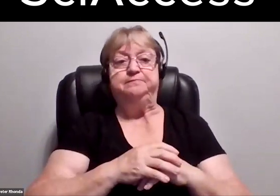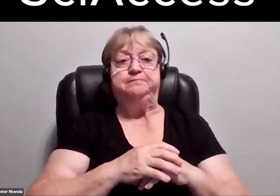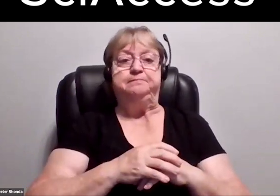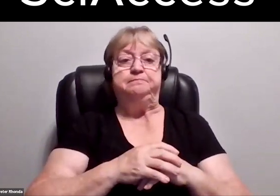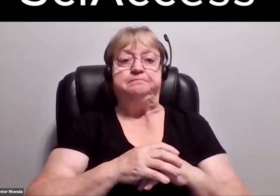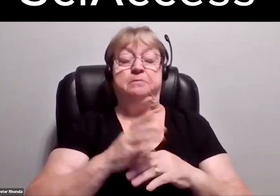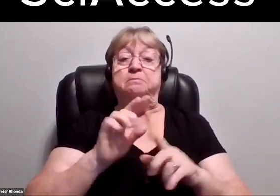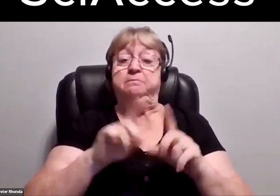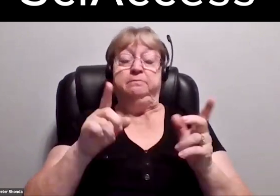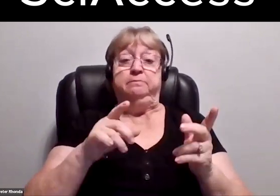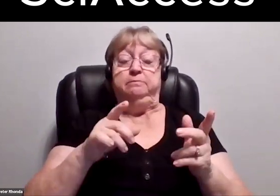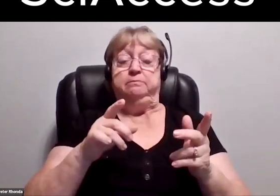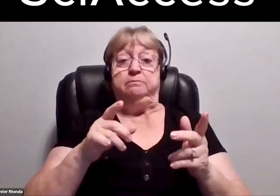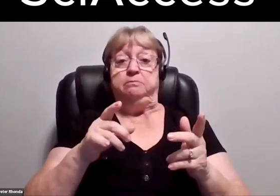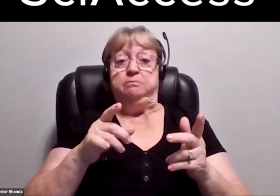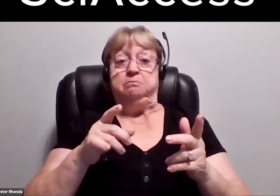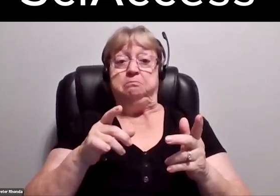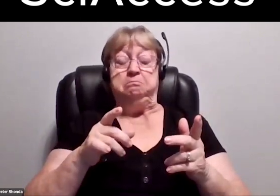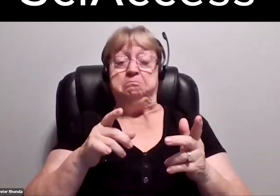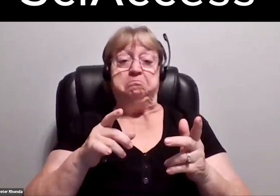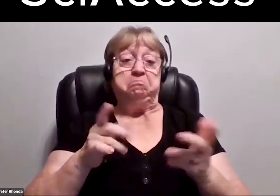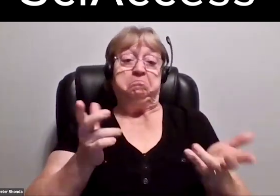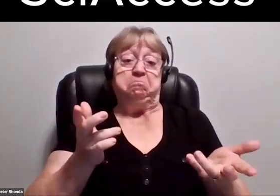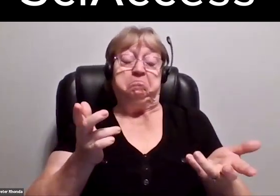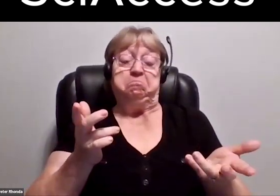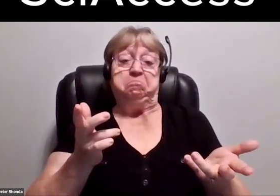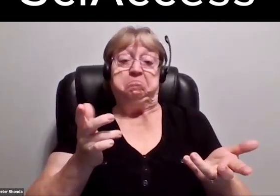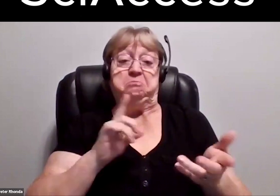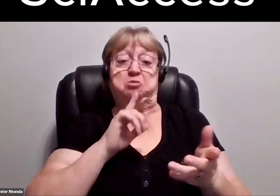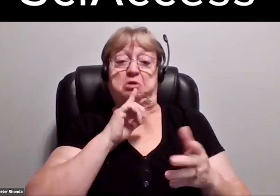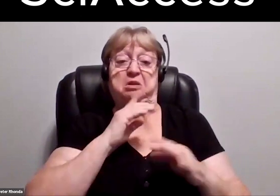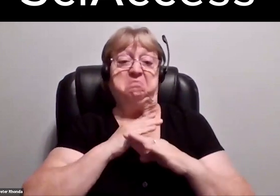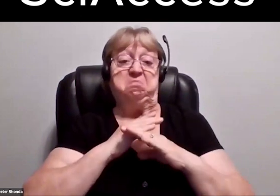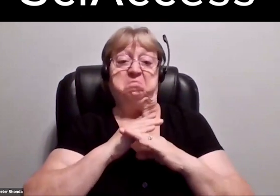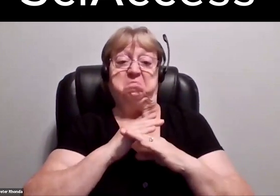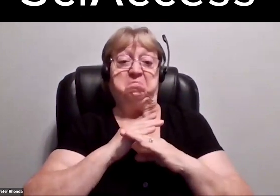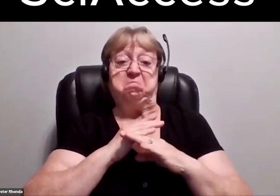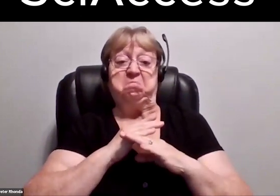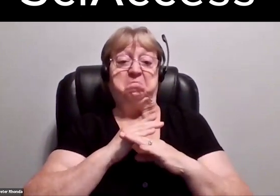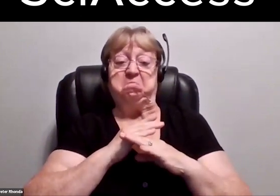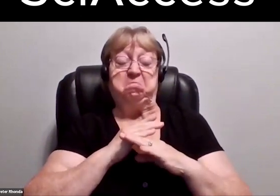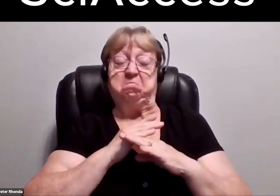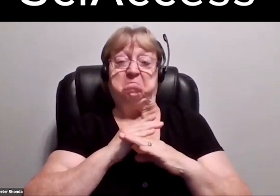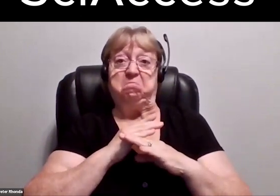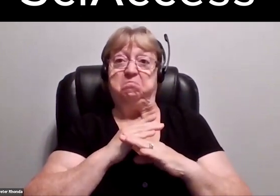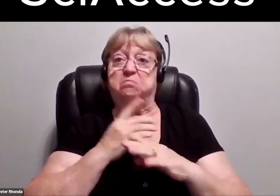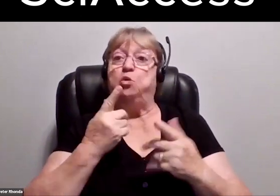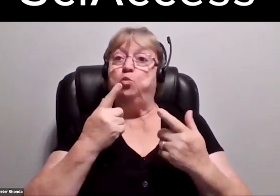but this hasn't really been an impediment for us at all. Like I said, we try to meet the students where they are,